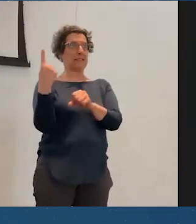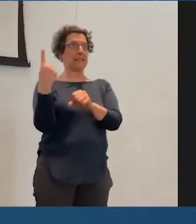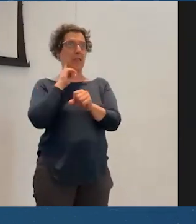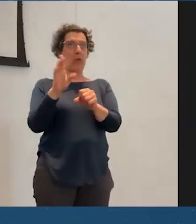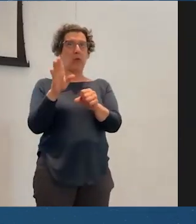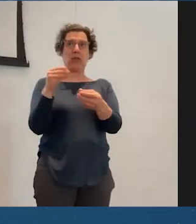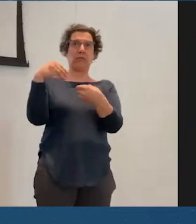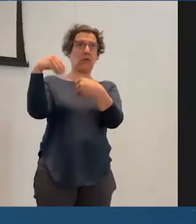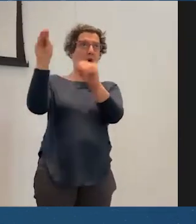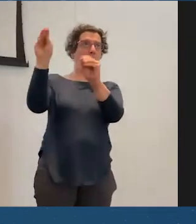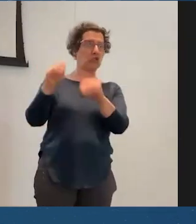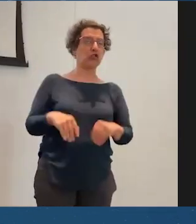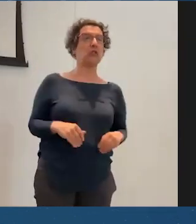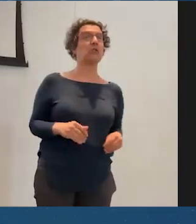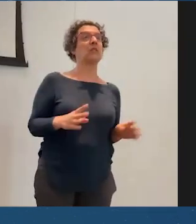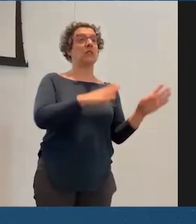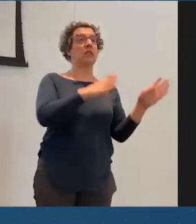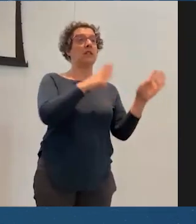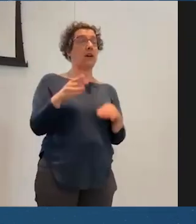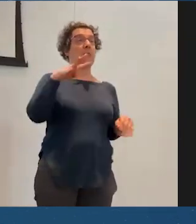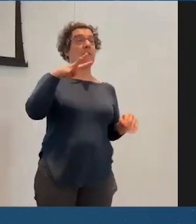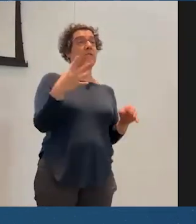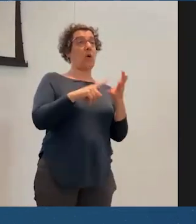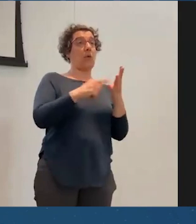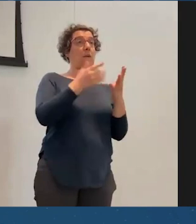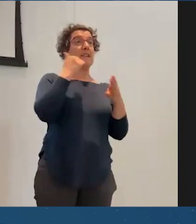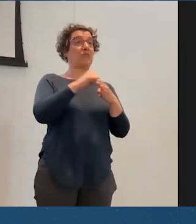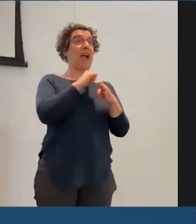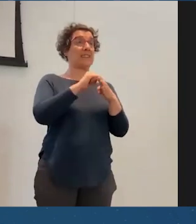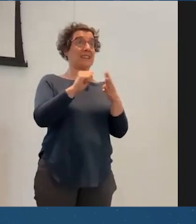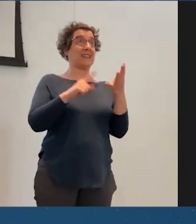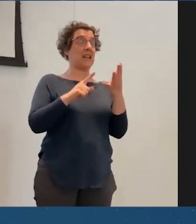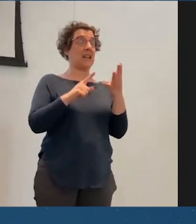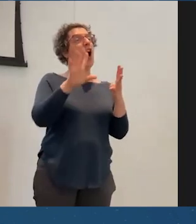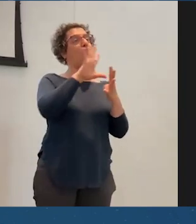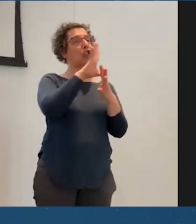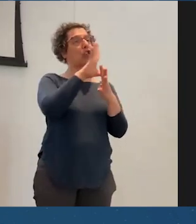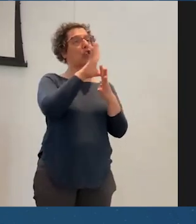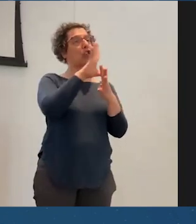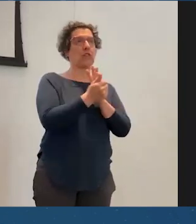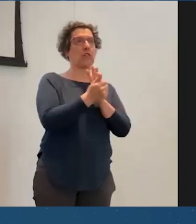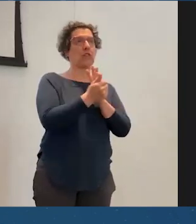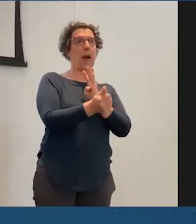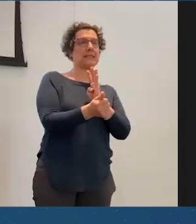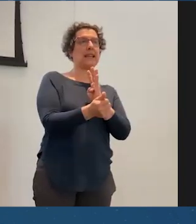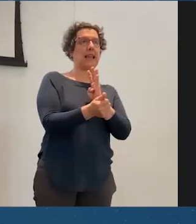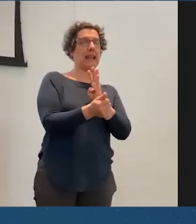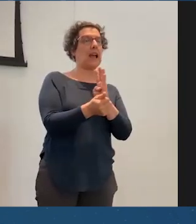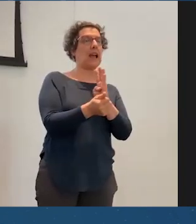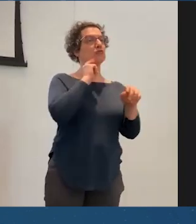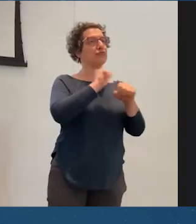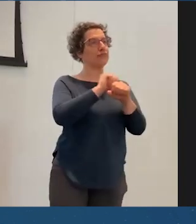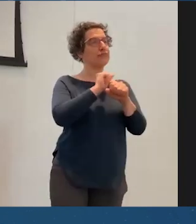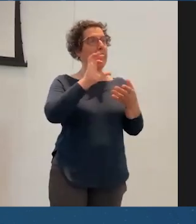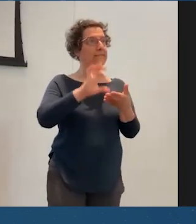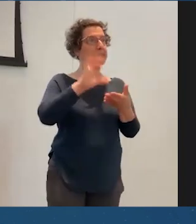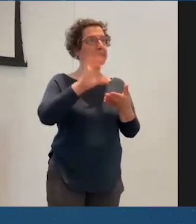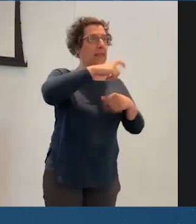The fourth best practice that we've gathered is really being culturally competent, so investing a lot of time in understanding